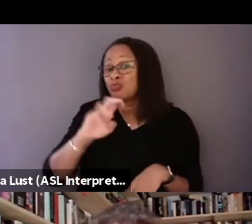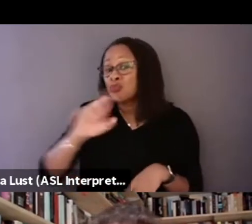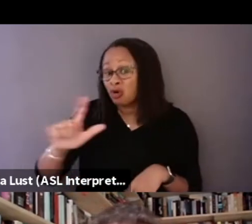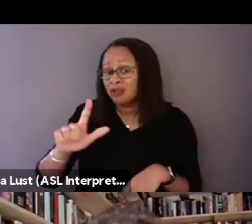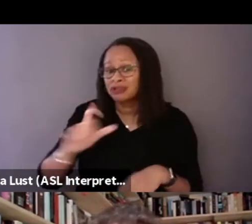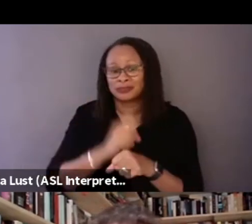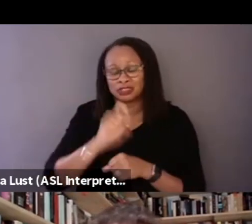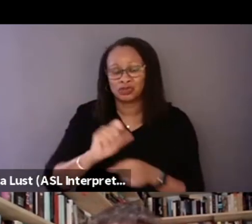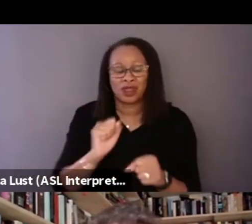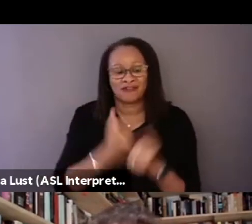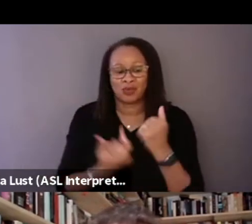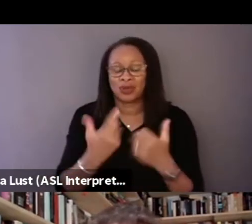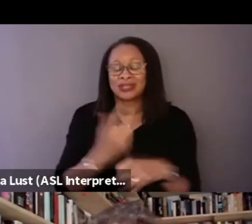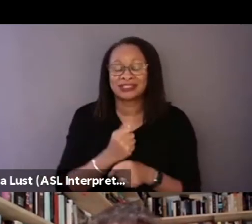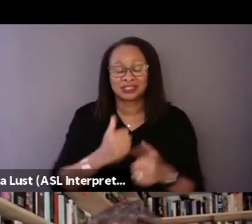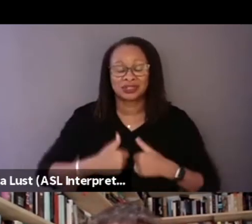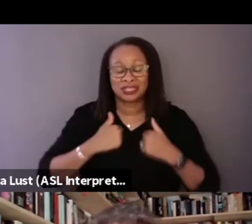with dignity and respect.